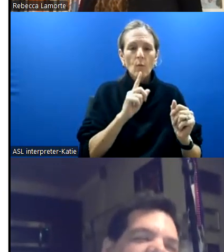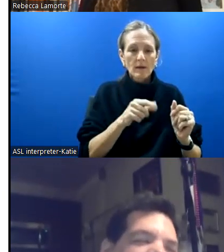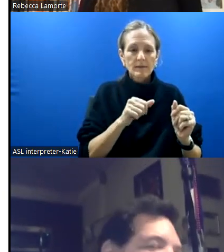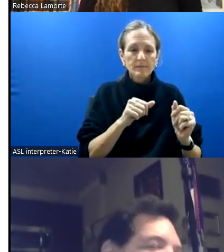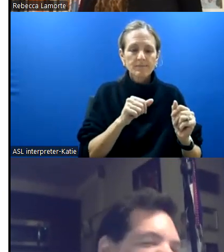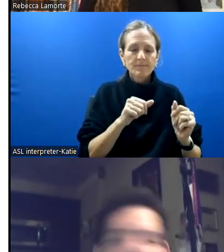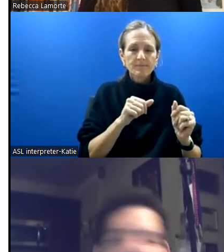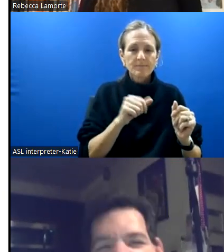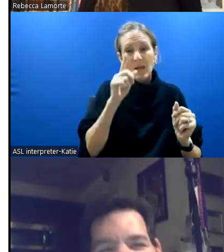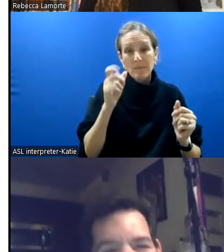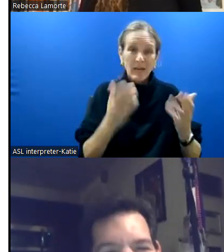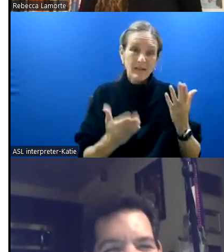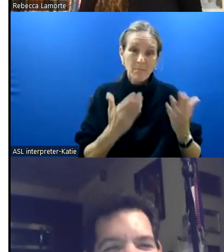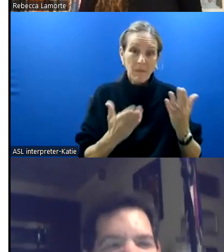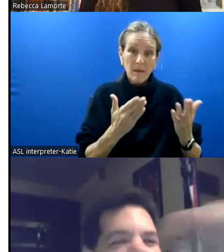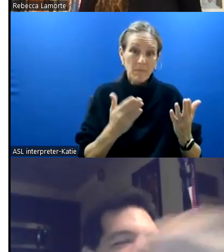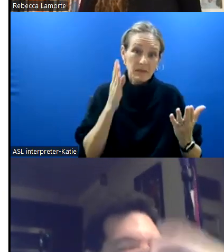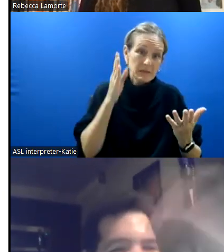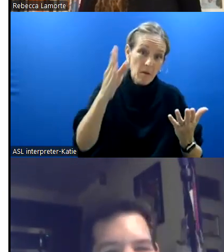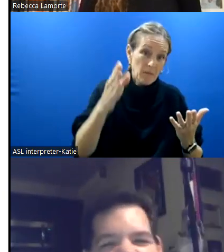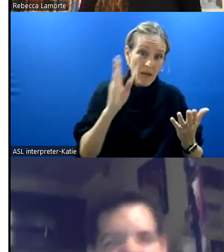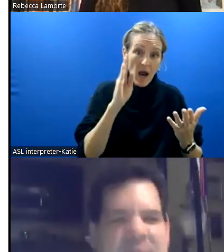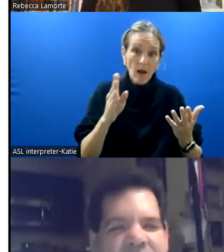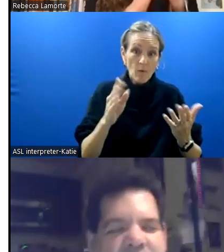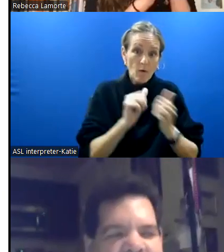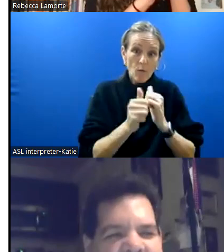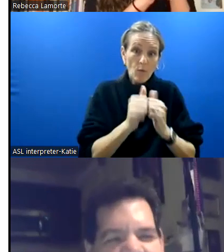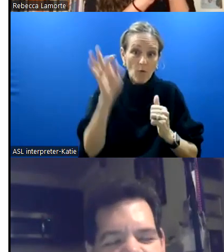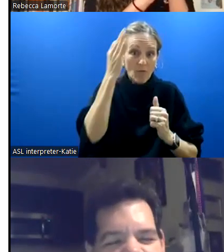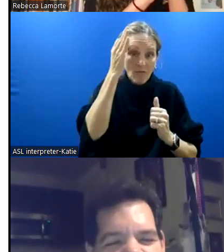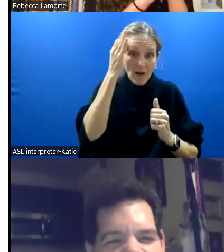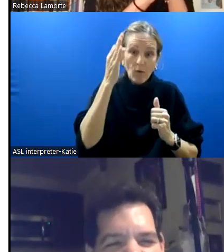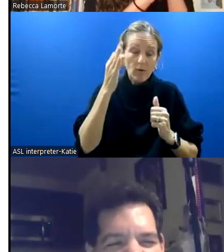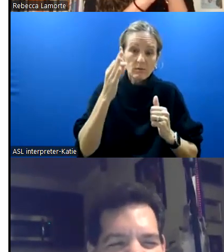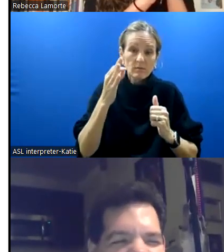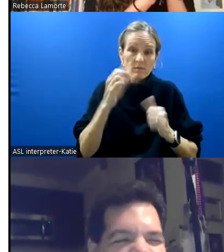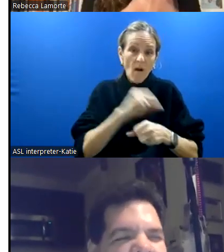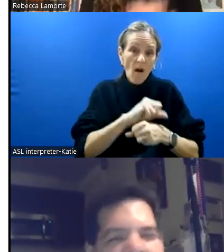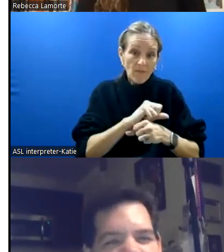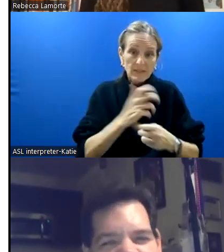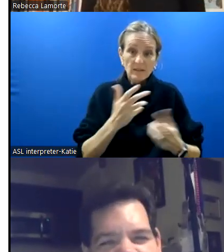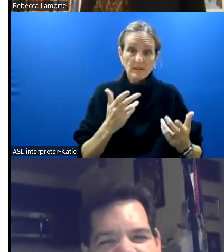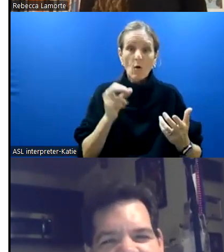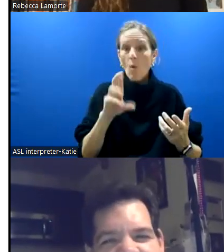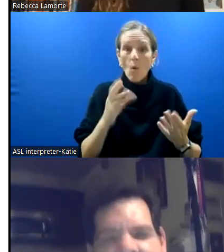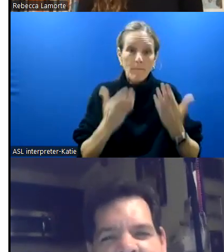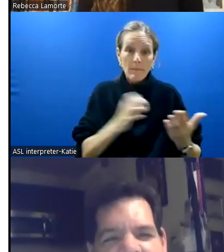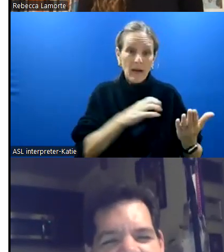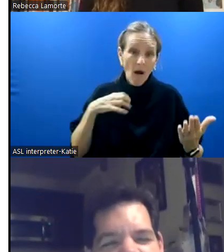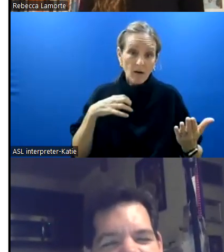'cause maybe someday I may wanna run for federal office. I may want to, maybe Congress or something.